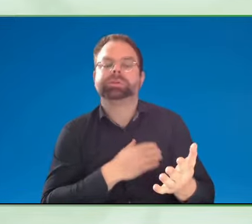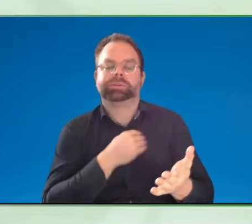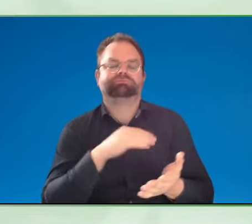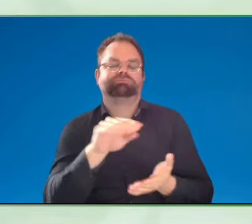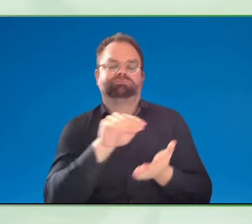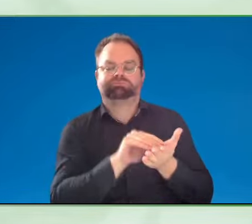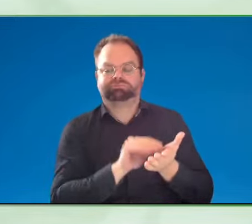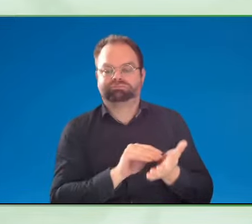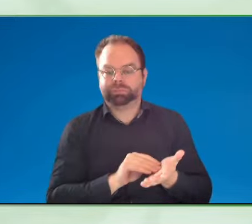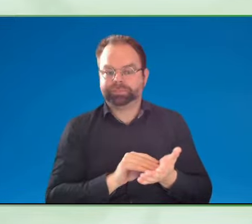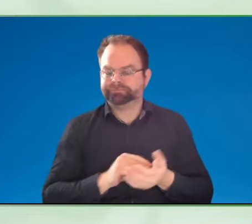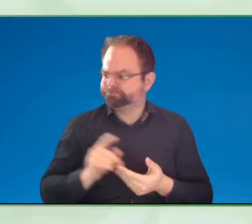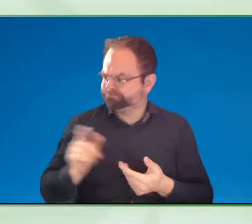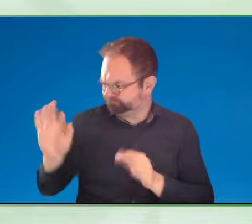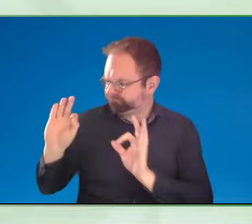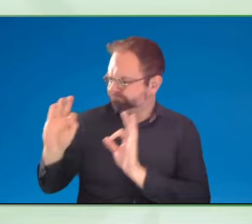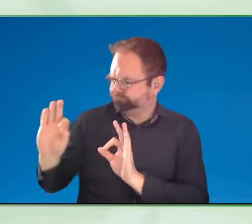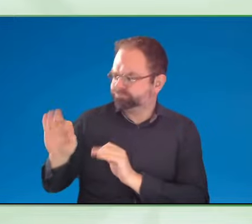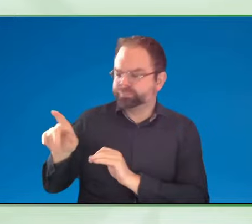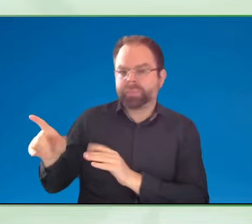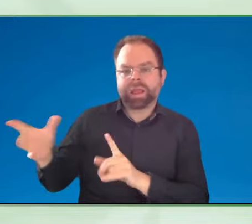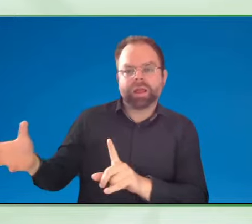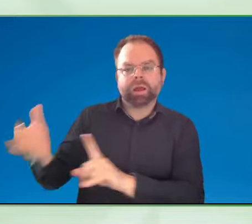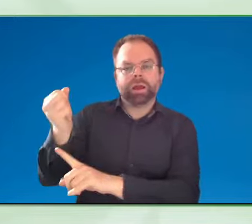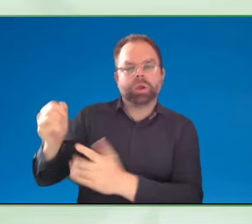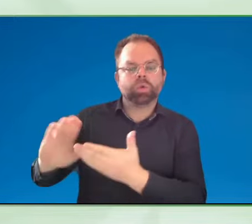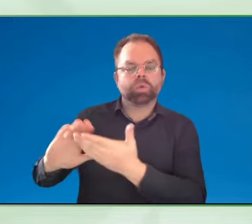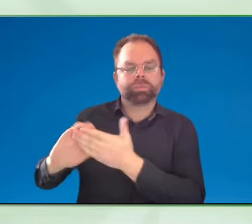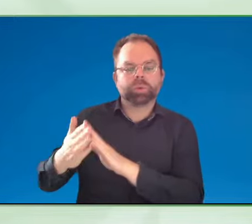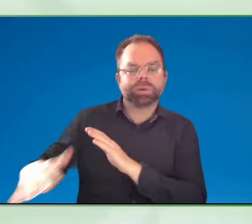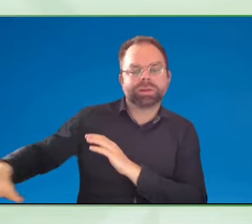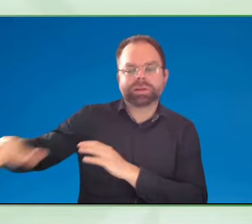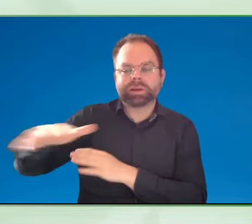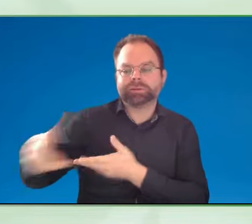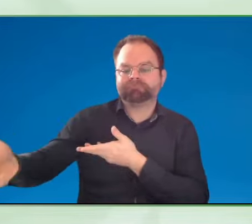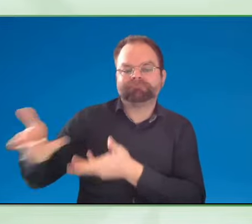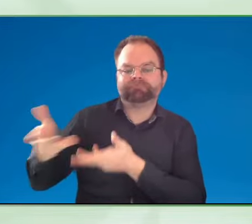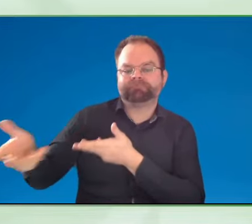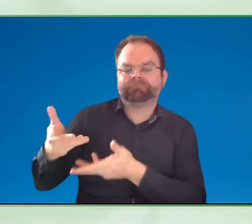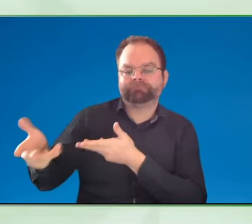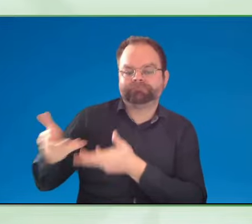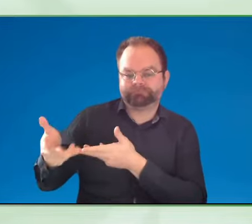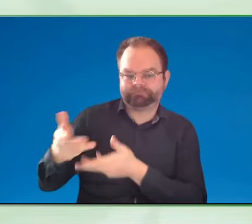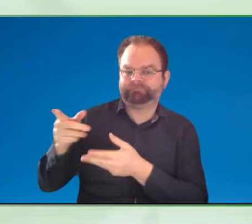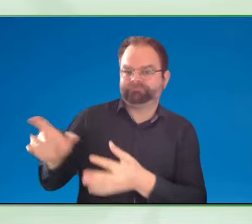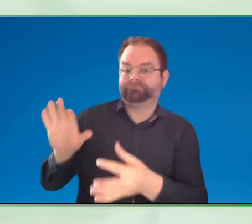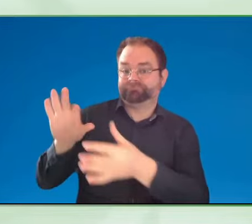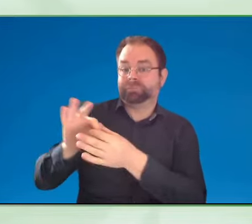How did you involve different people with disabilities in the process of creating a library?